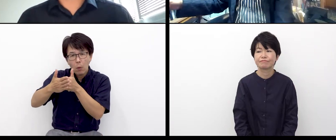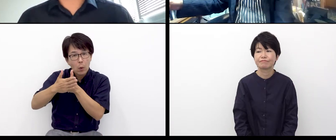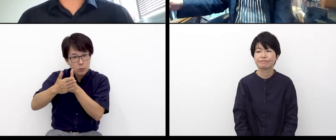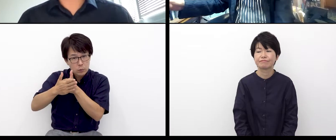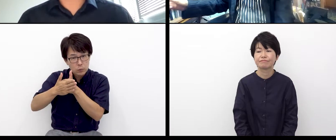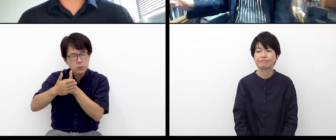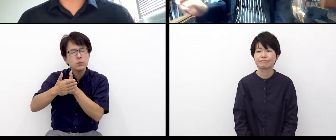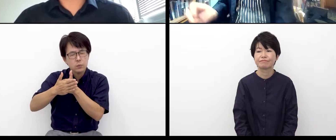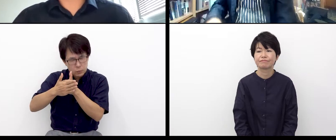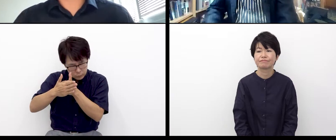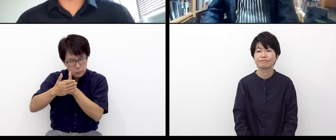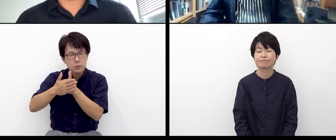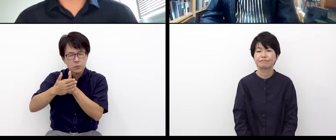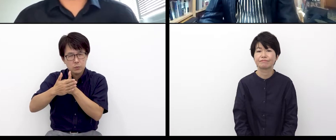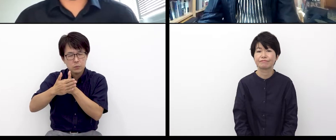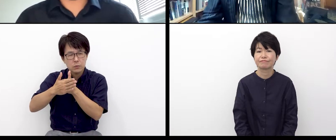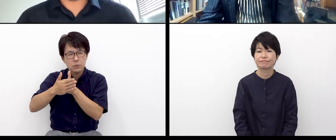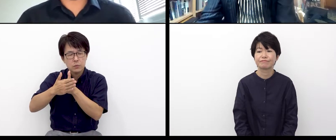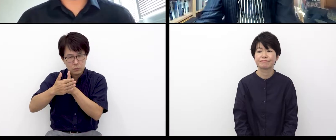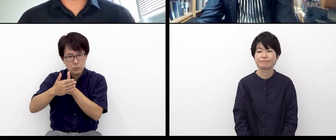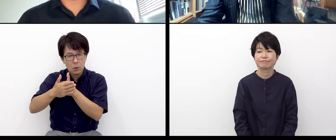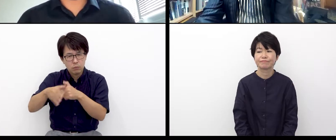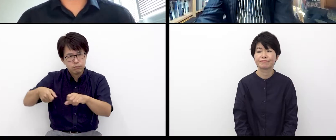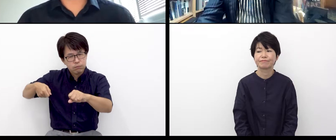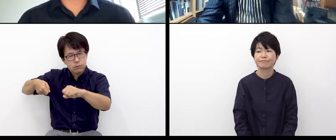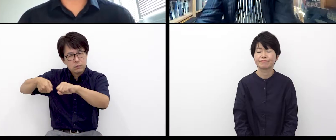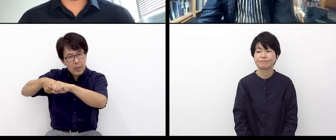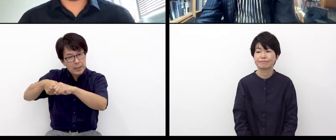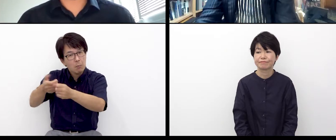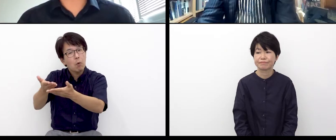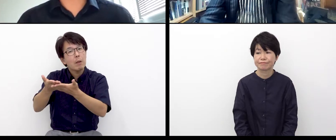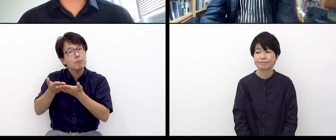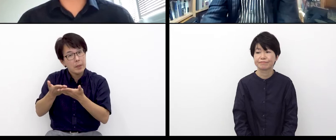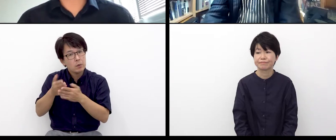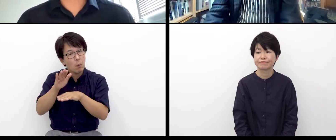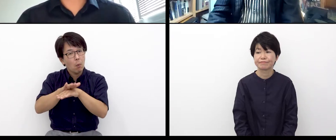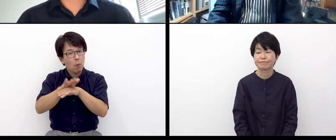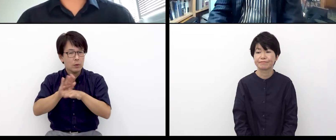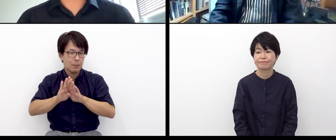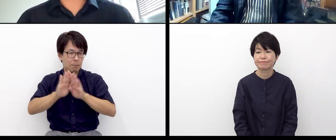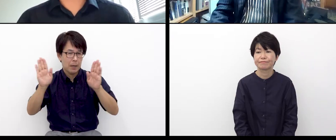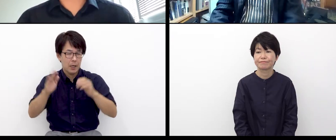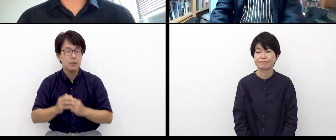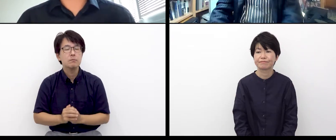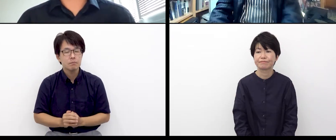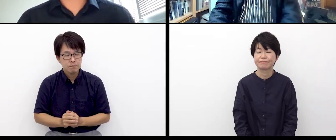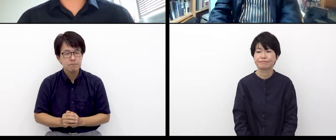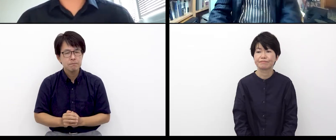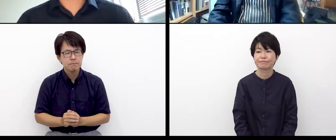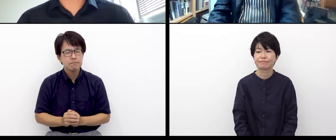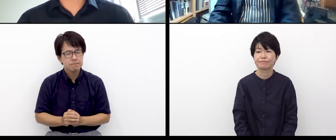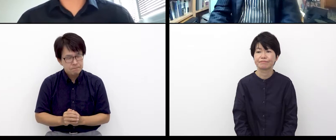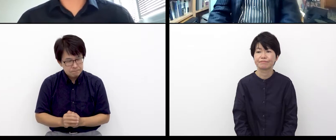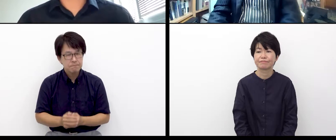to help us communicate with them. We are kind of groping our way.